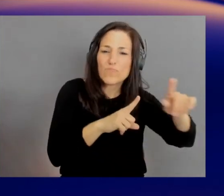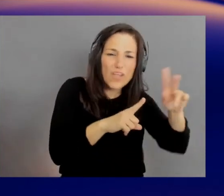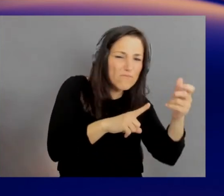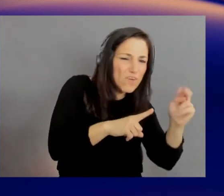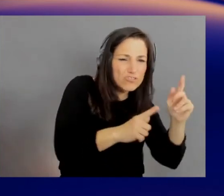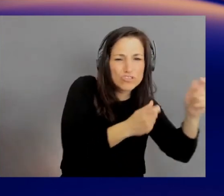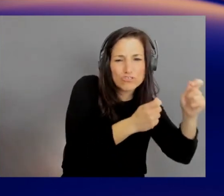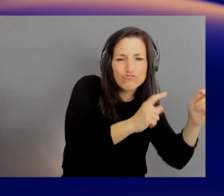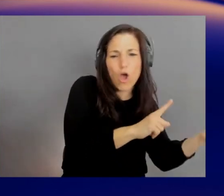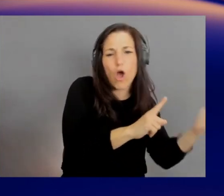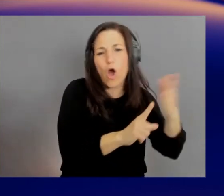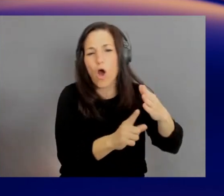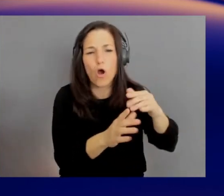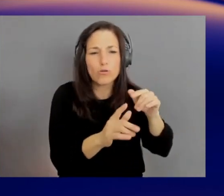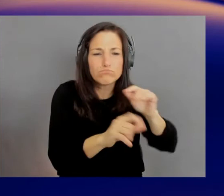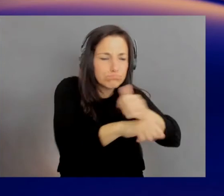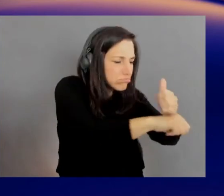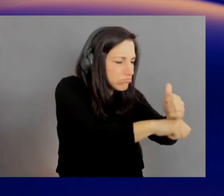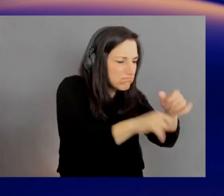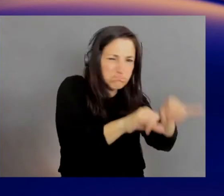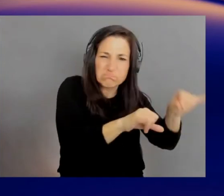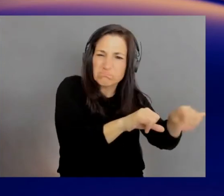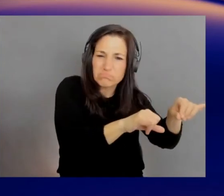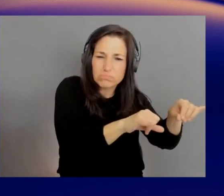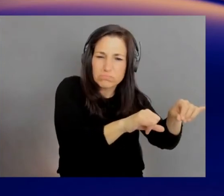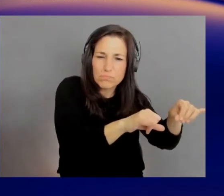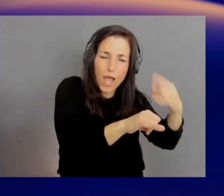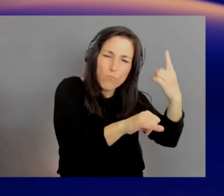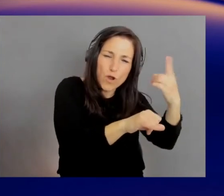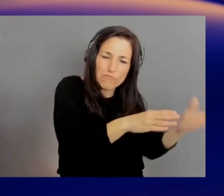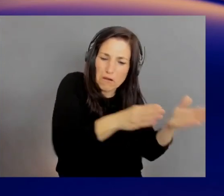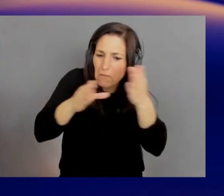Is there kind of like a pattern that's being developed or is